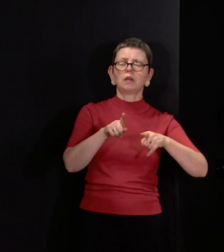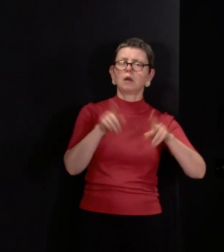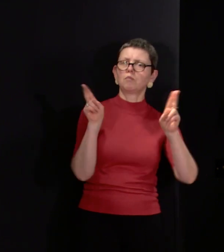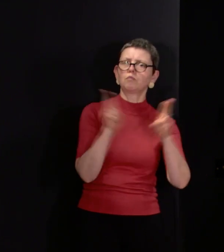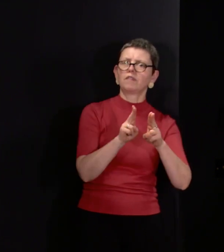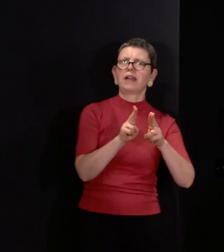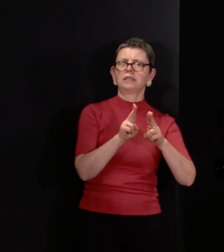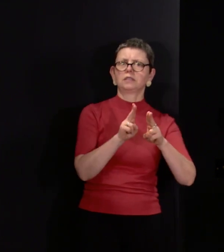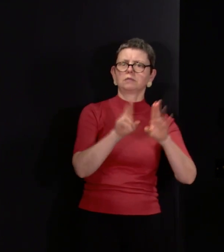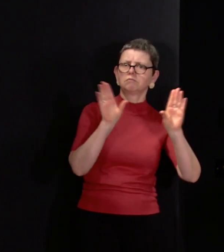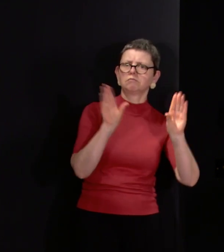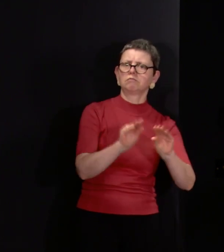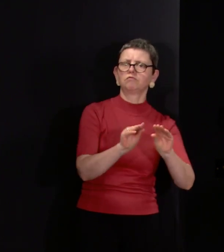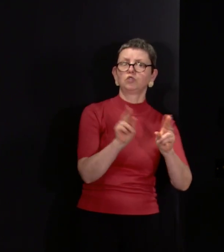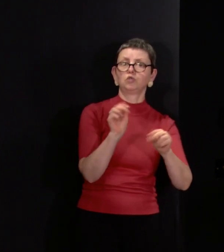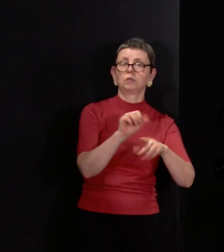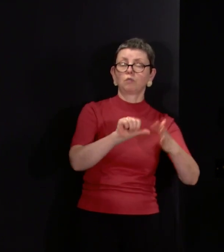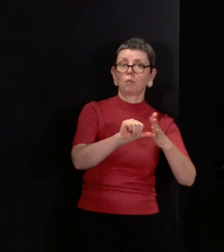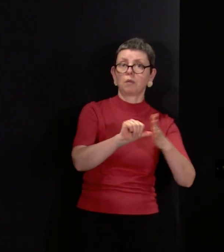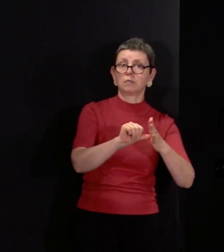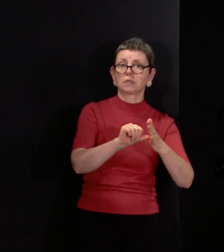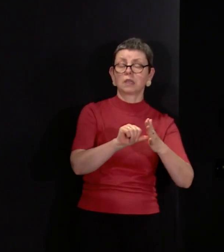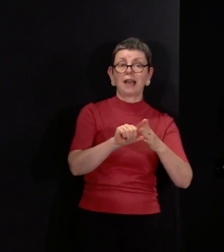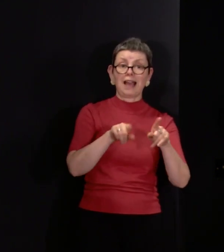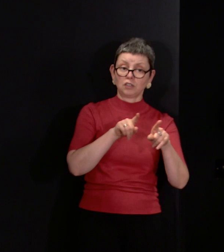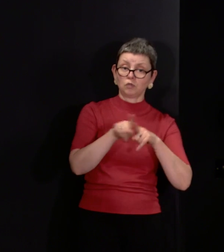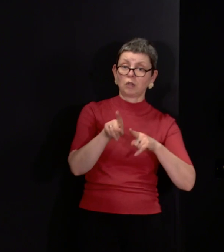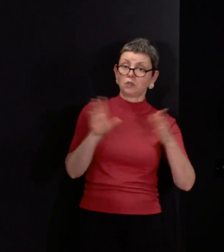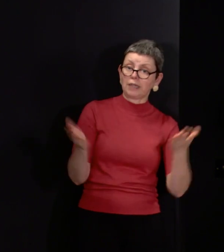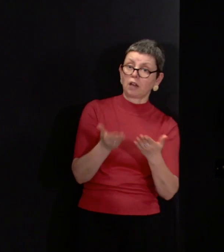with the public that they serve, and to continue to encourage people to adhere to the social